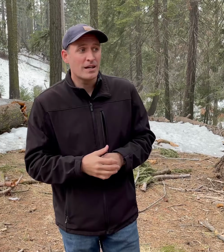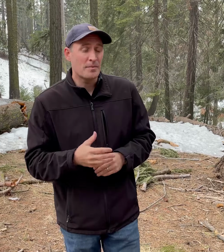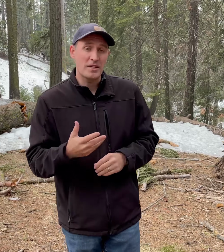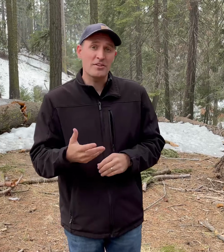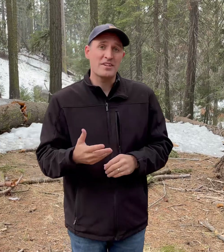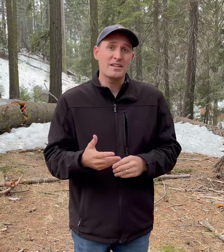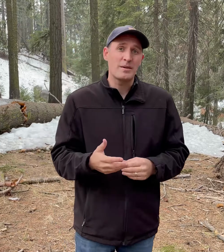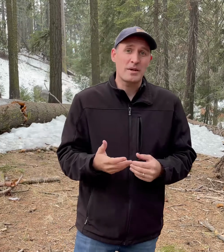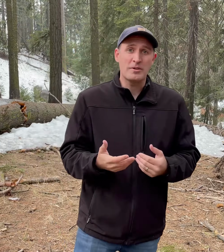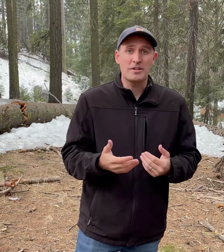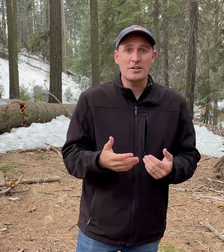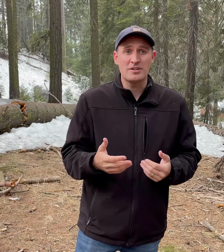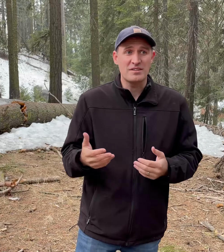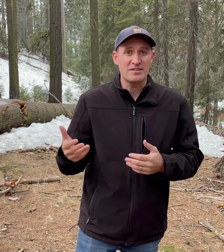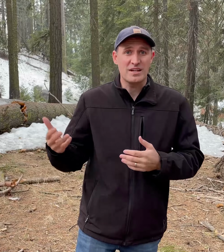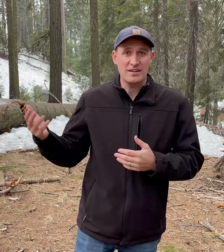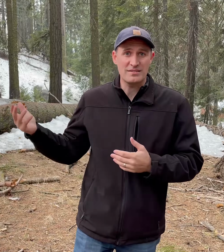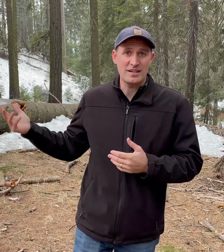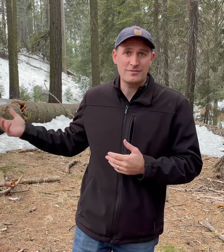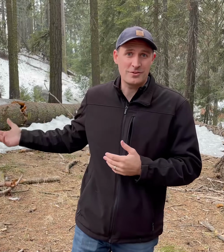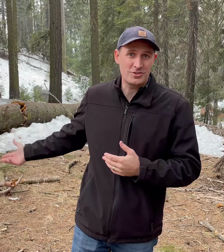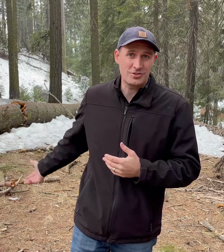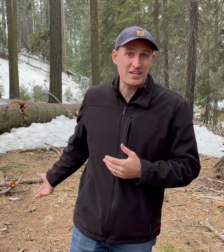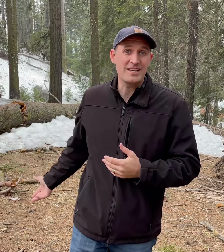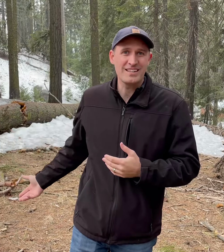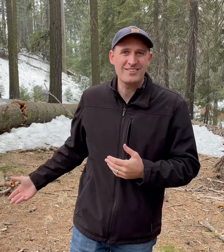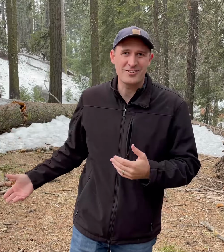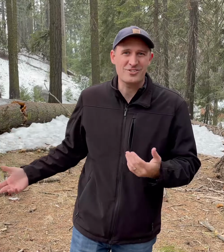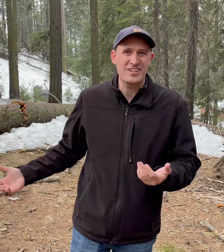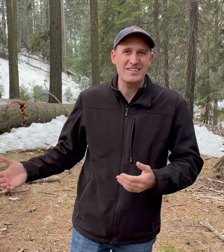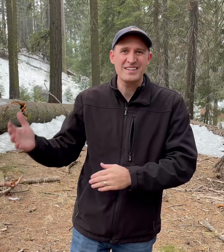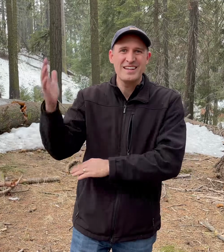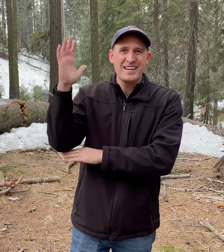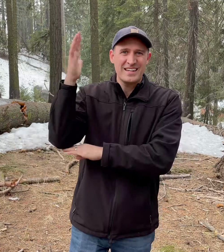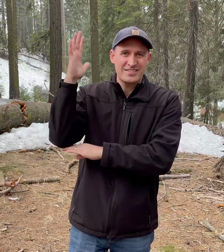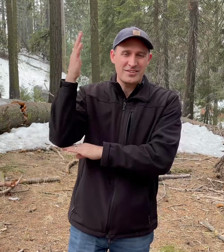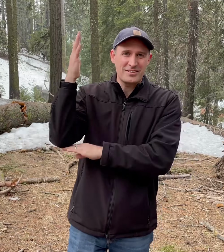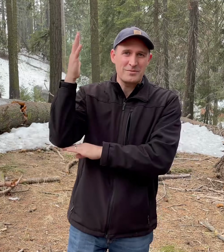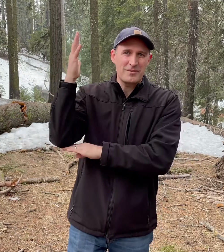another sign that you might want to know is the sign for a tree or trees and so this could be